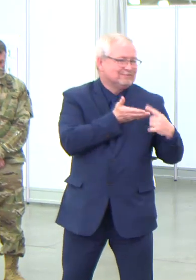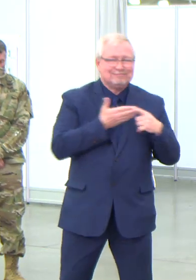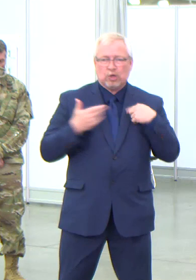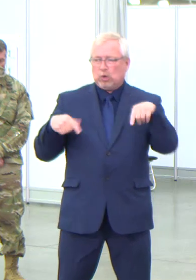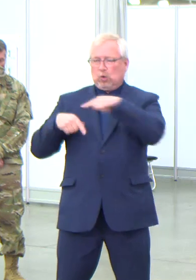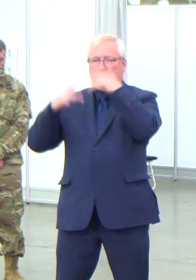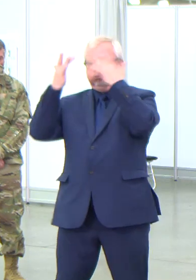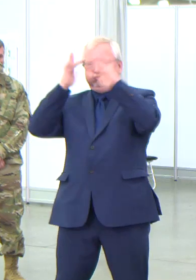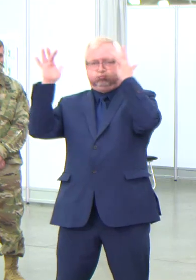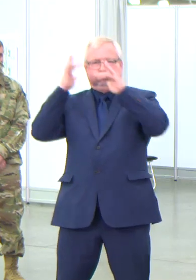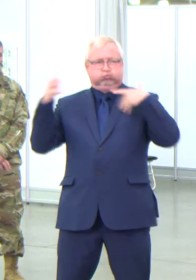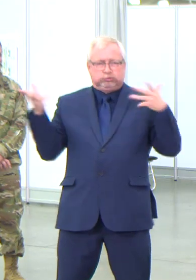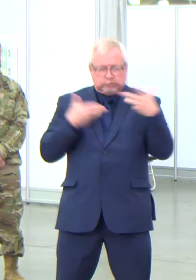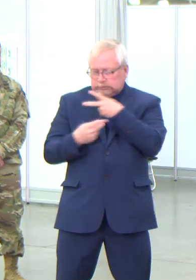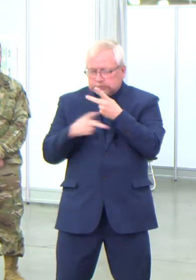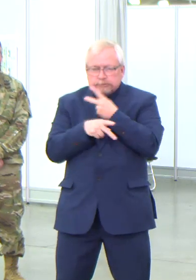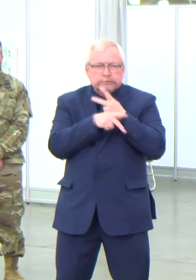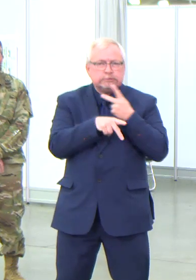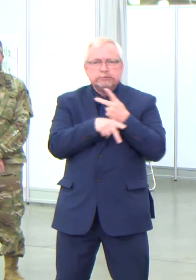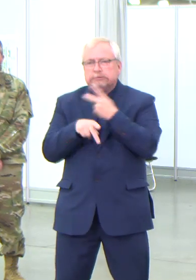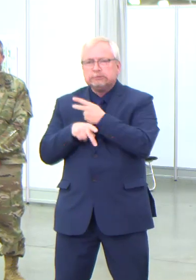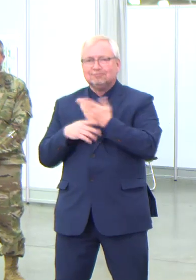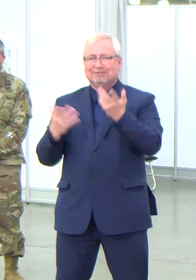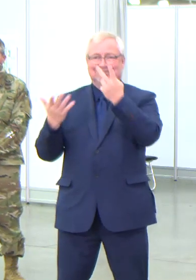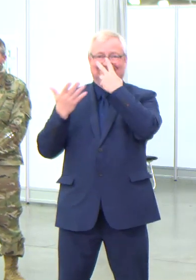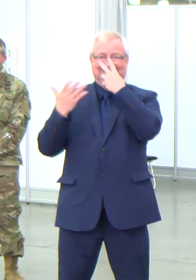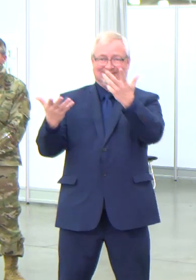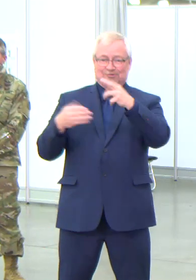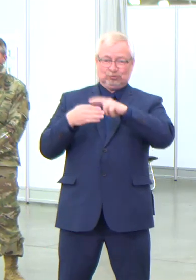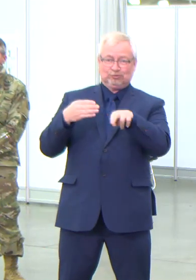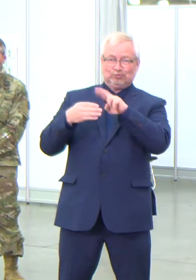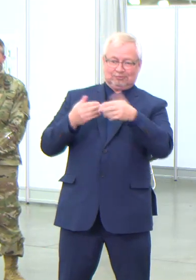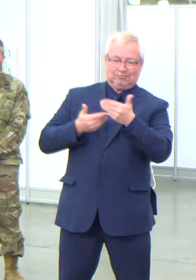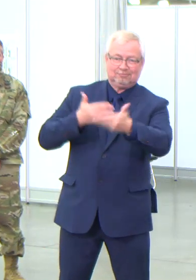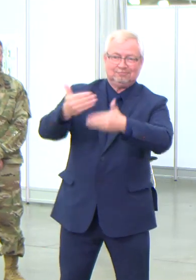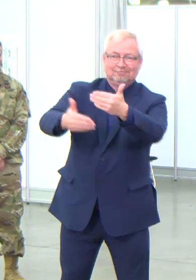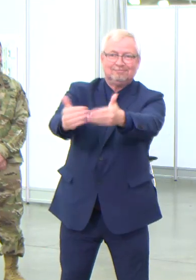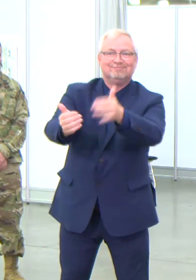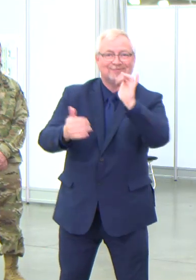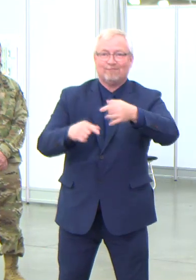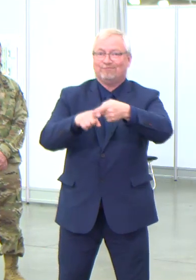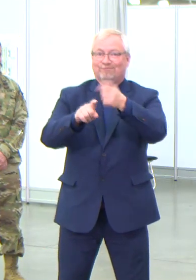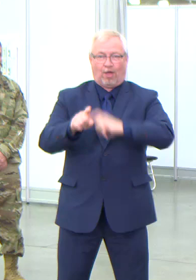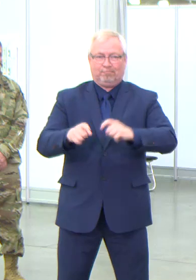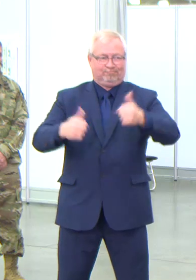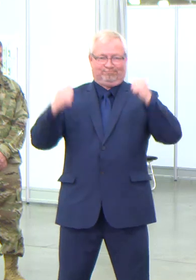hospitals. We talk to a bunch of other folks, but you'll see all this stuff going on behind the scenes, but let me tell you,